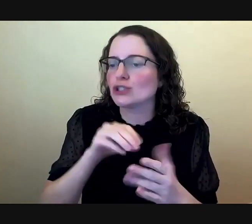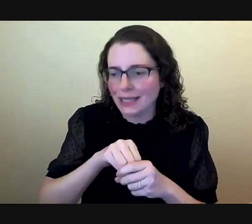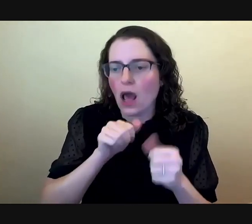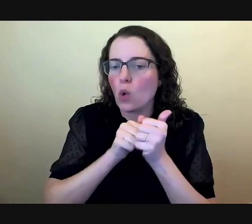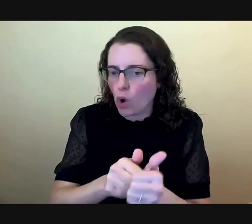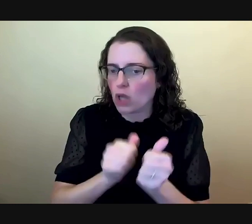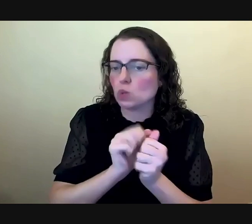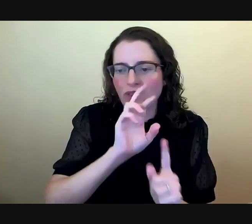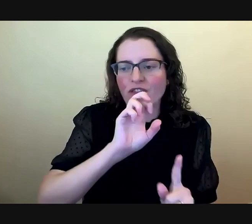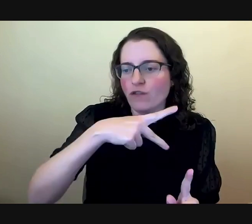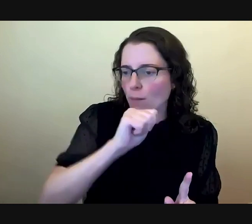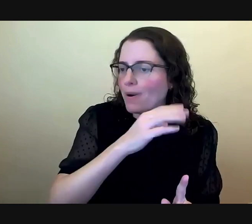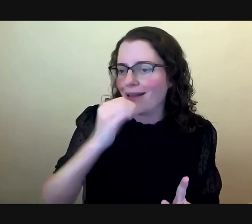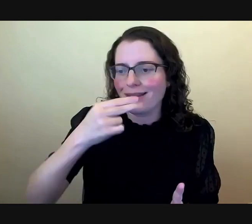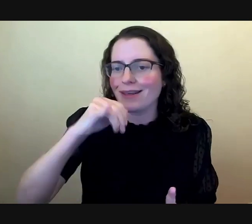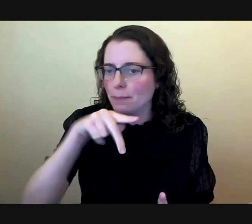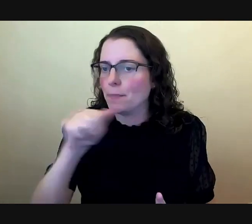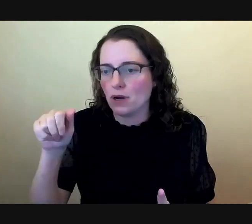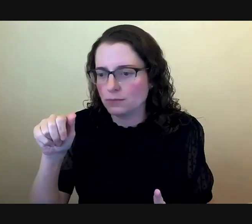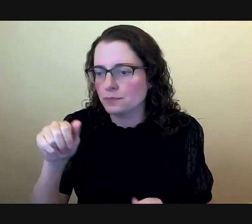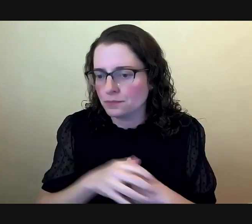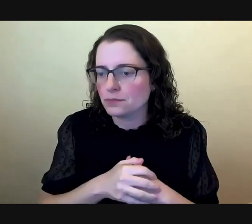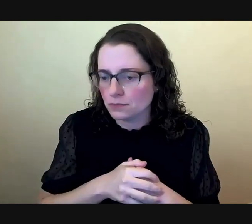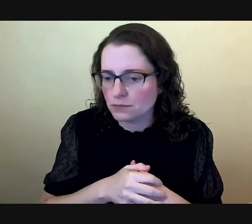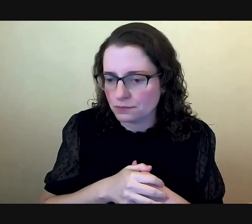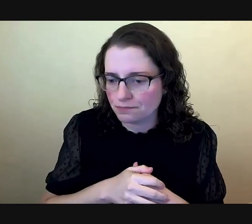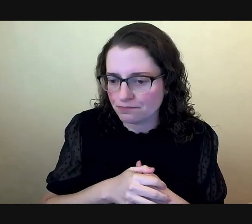and health care records in accordance with FERPA and HIPAA already.